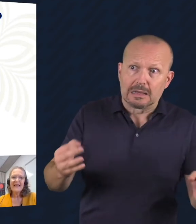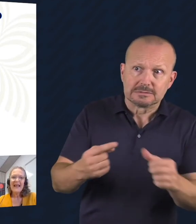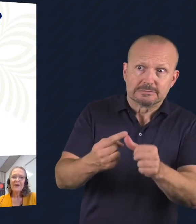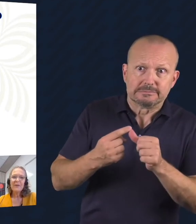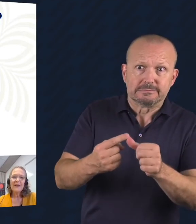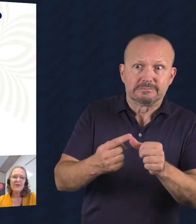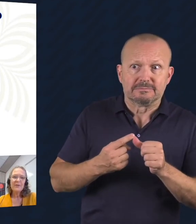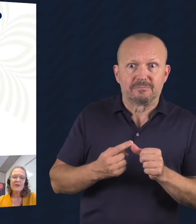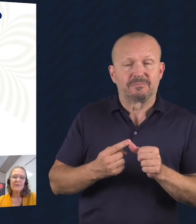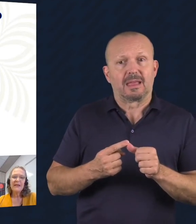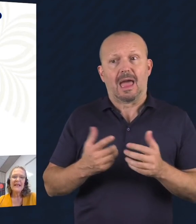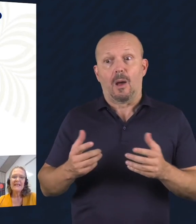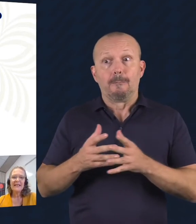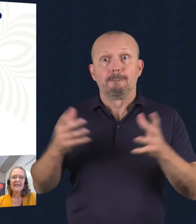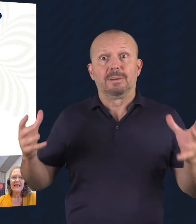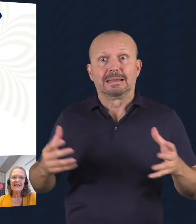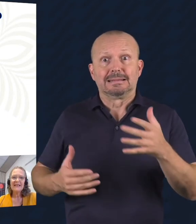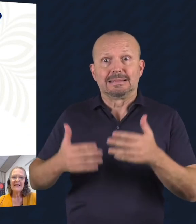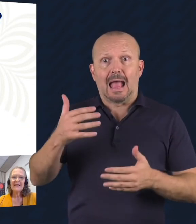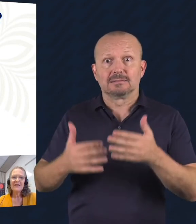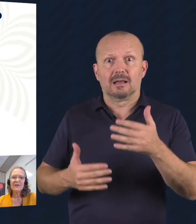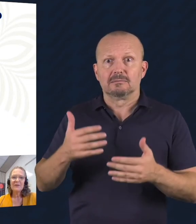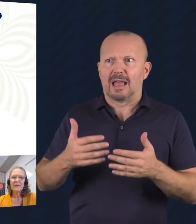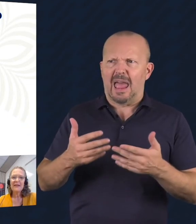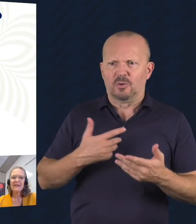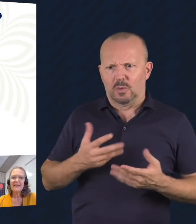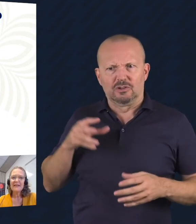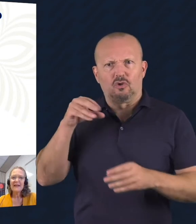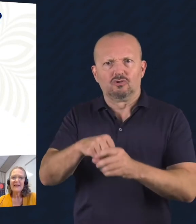How do we contribute to big data analysis and the digital humanities?